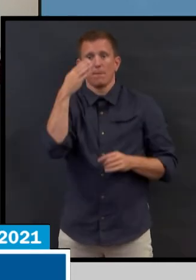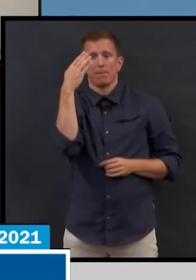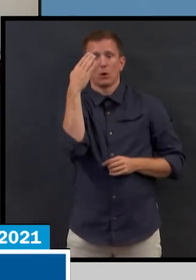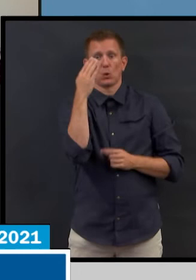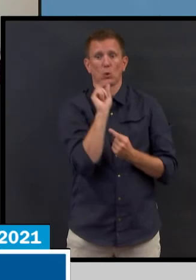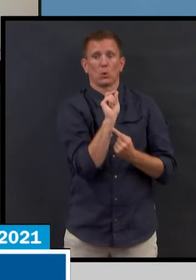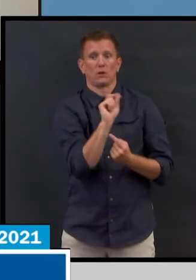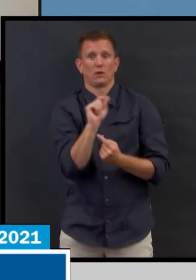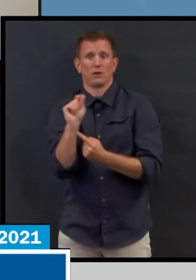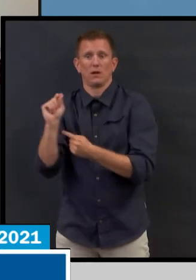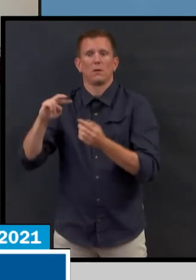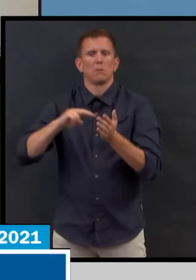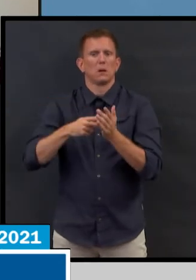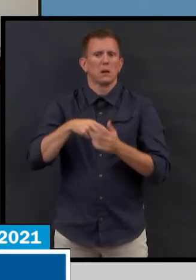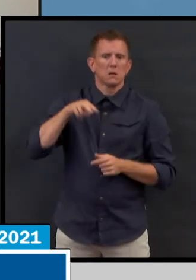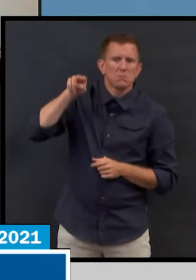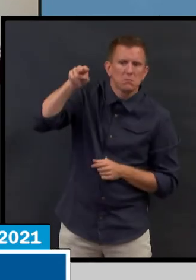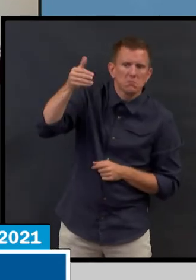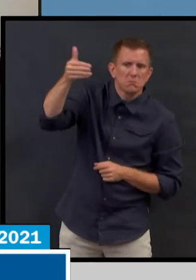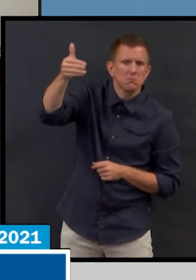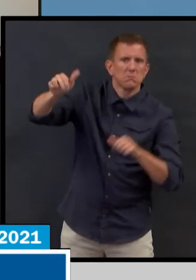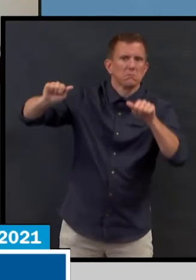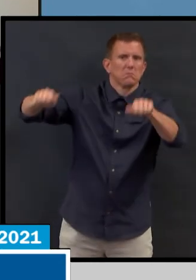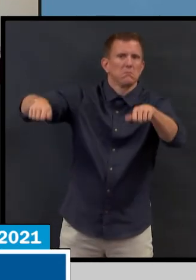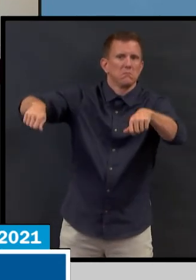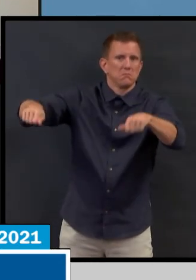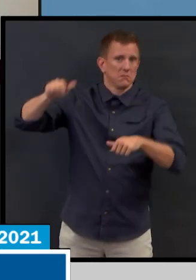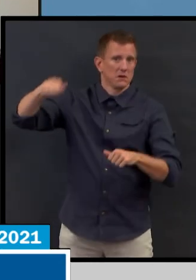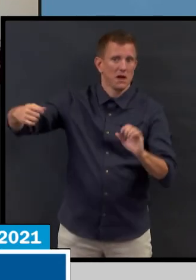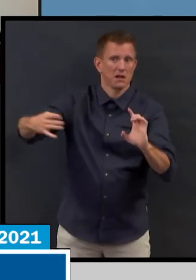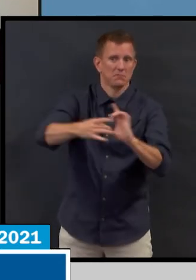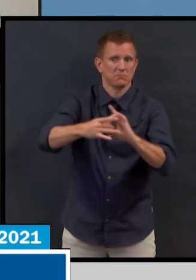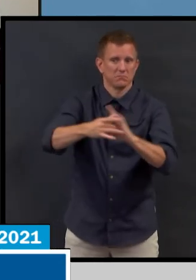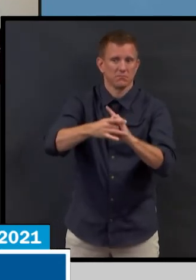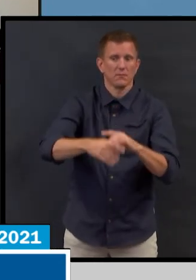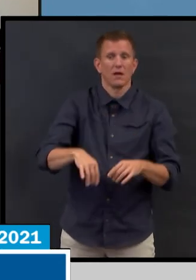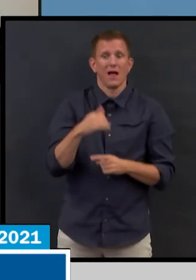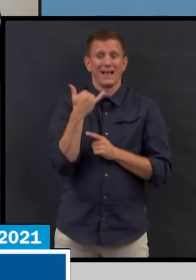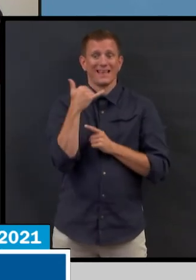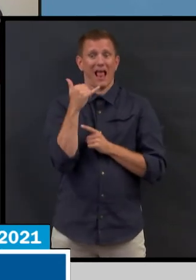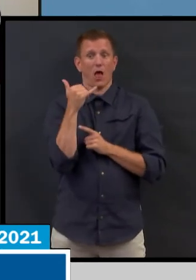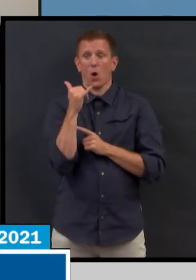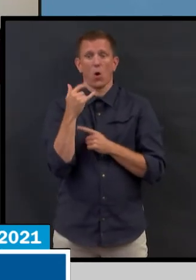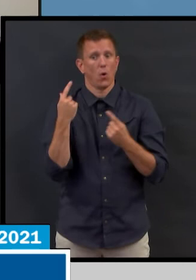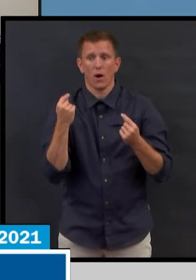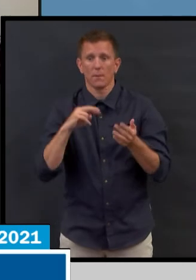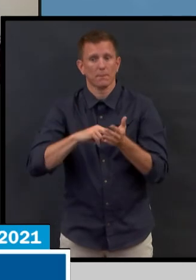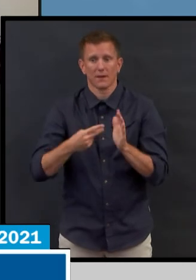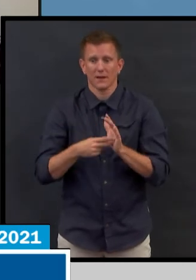the trail and finally the yellow shows kind of a shared use sidewalk next slide please